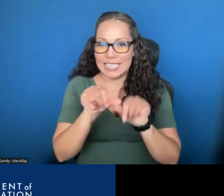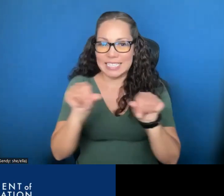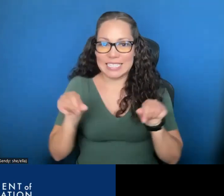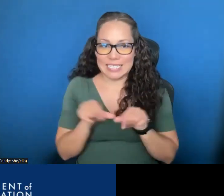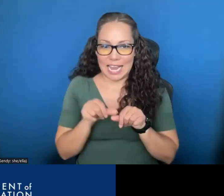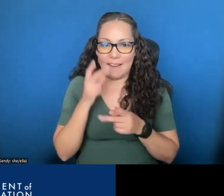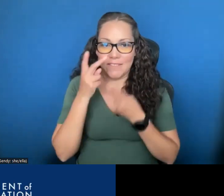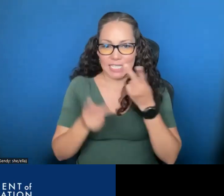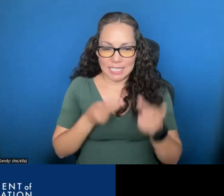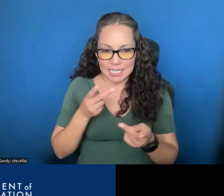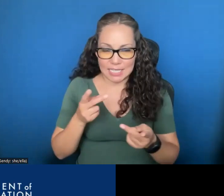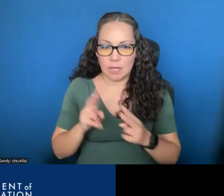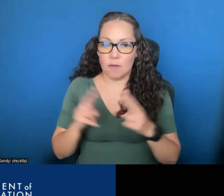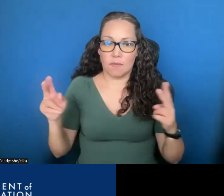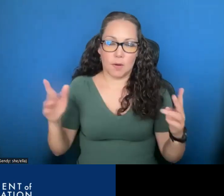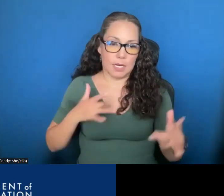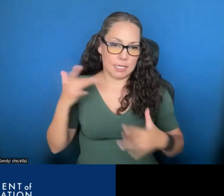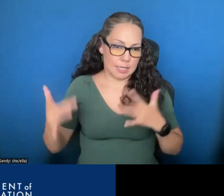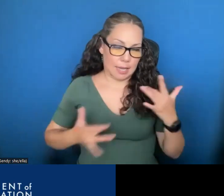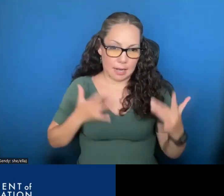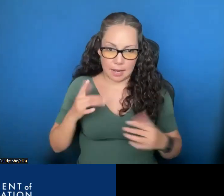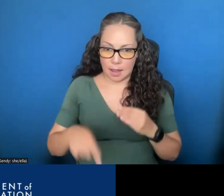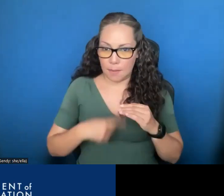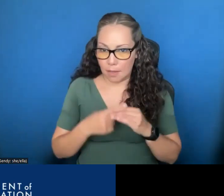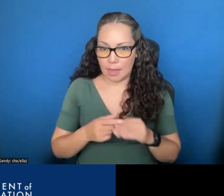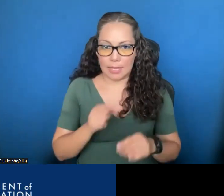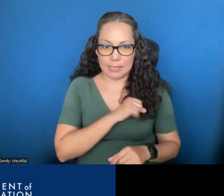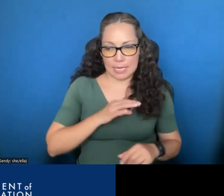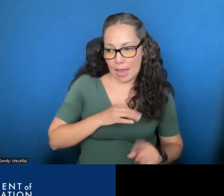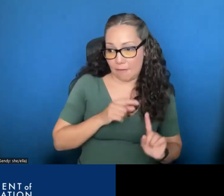so we're really excited about that where we have both staff coming together from CDA Department of